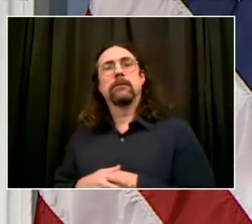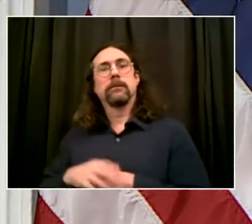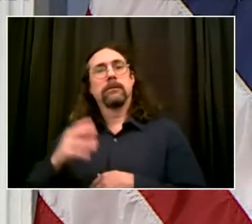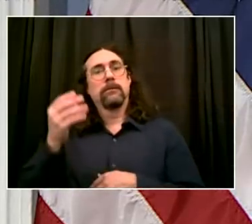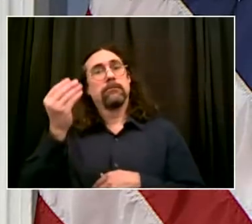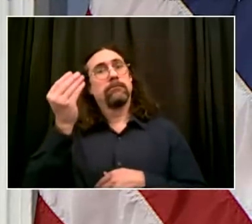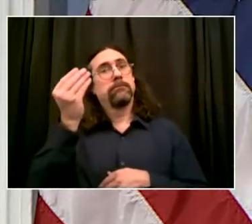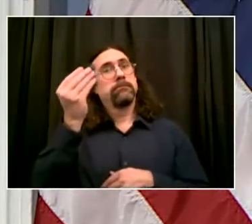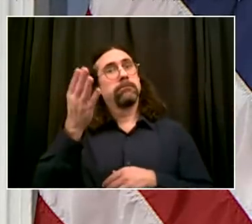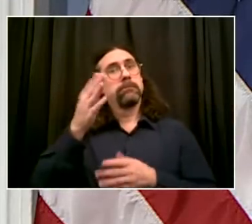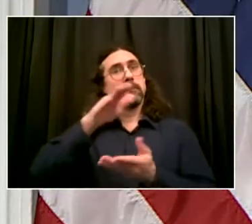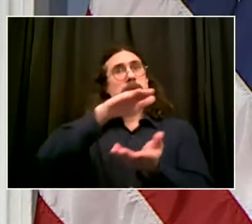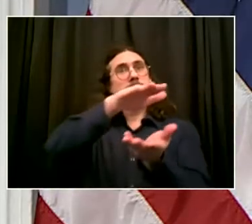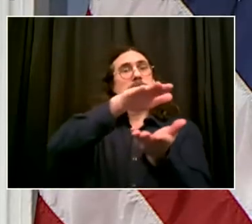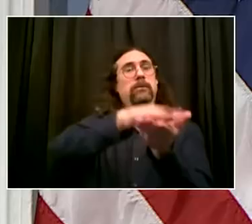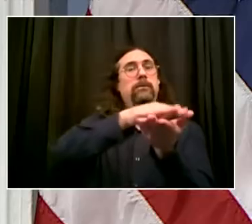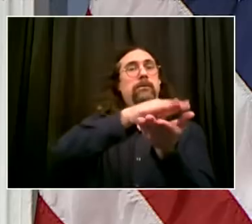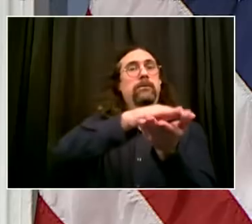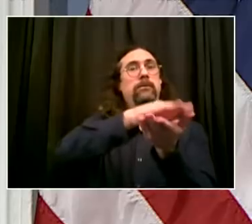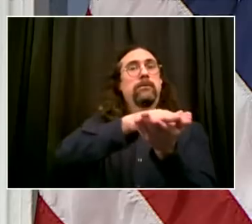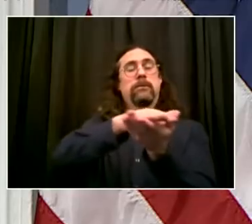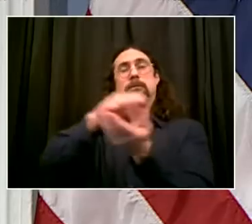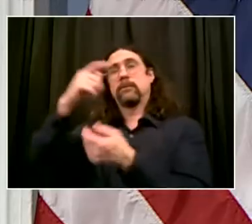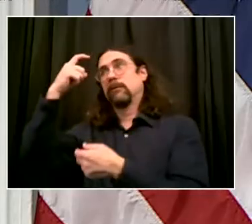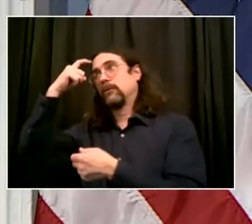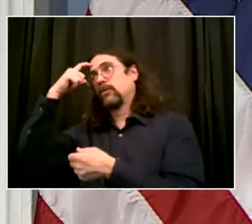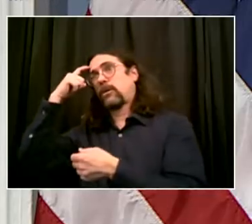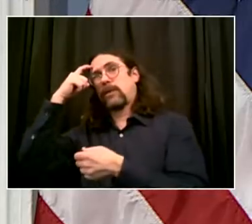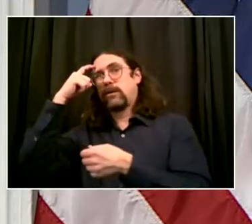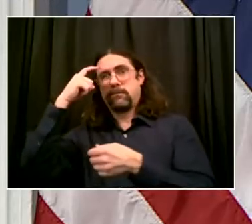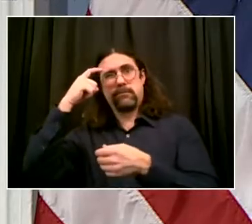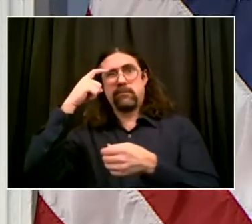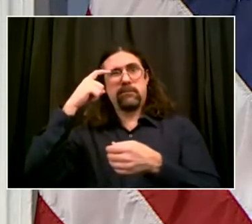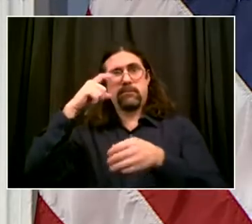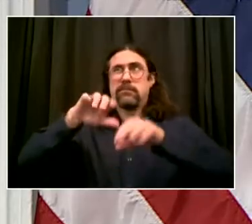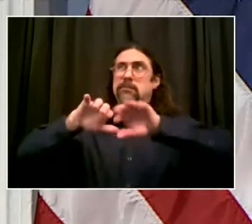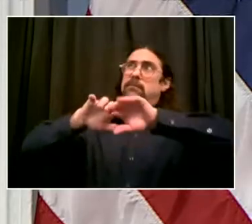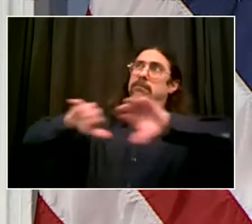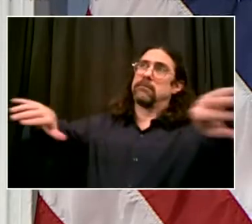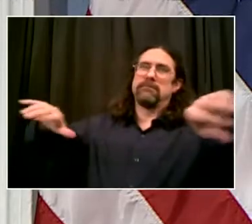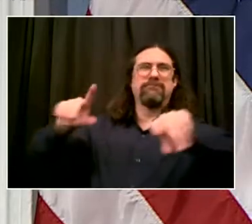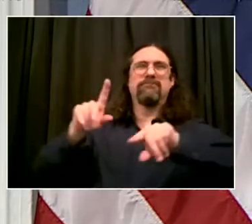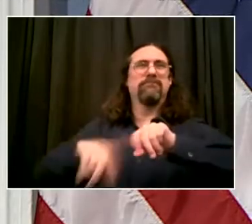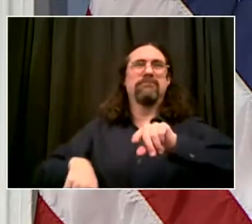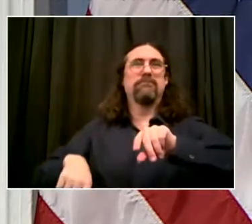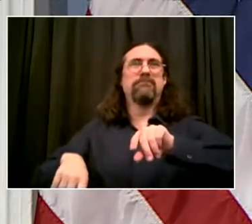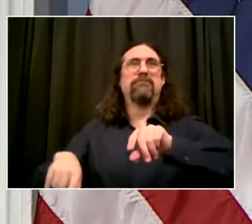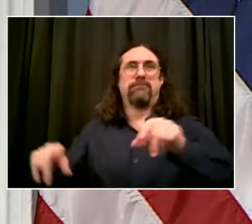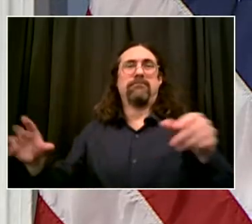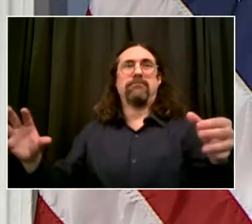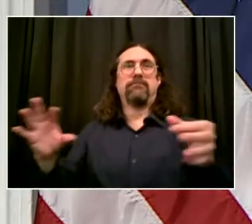TRAUMA BUT I ALSO KNKNOW BECAUSE I'VE LLOOKEED AT CLASSROOMS IN